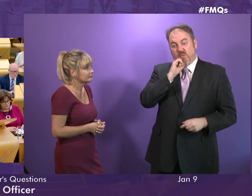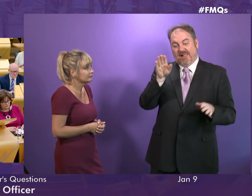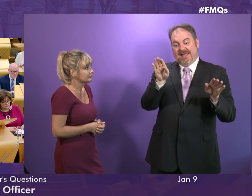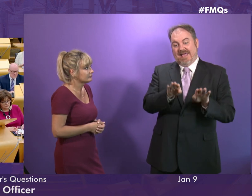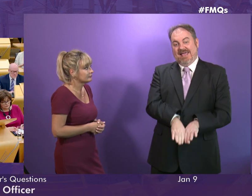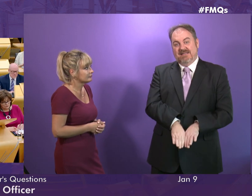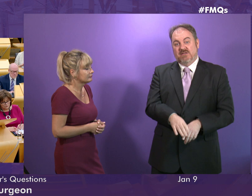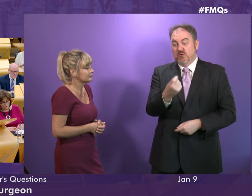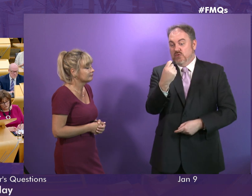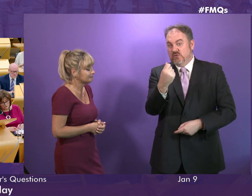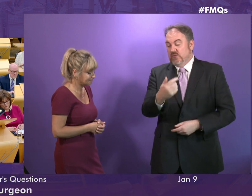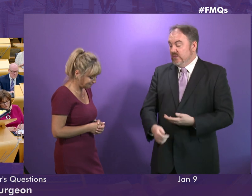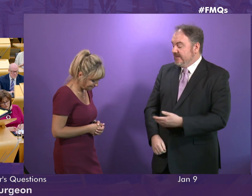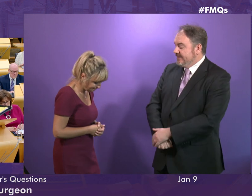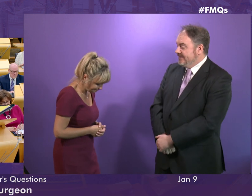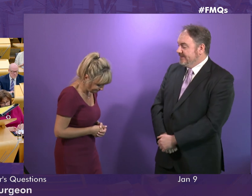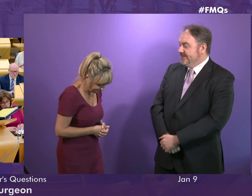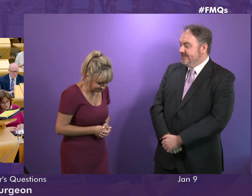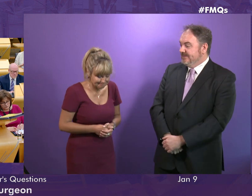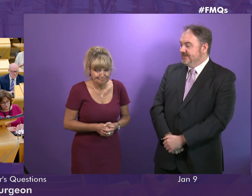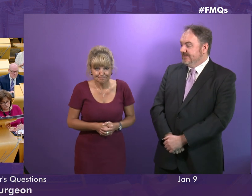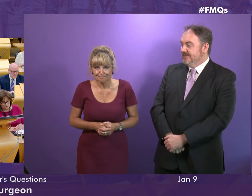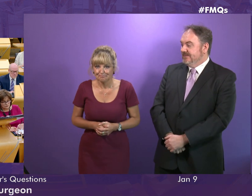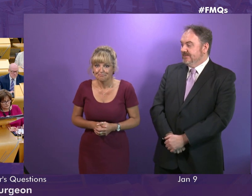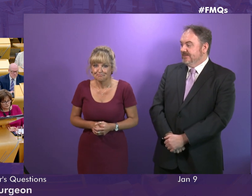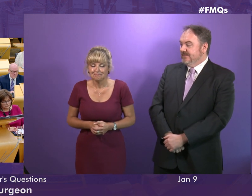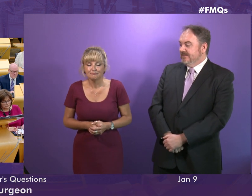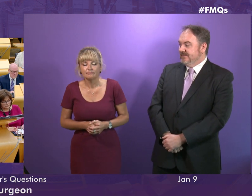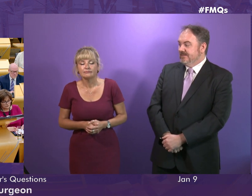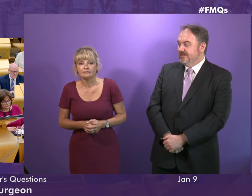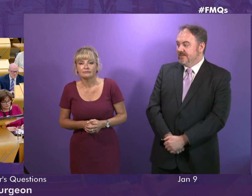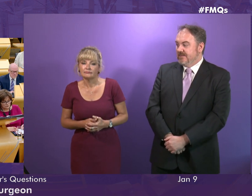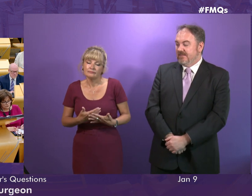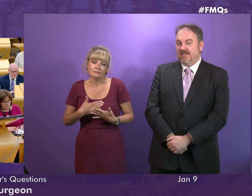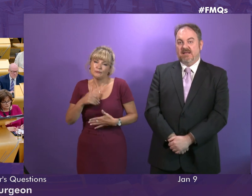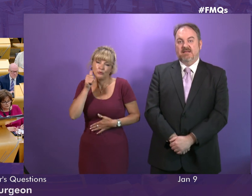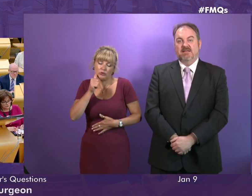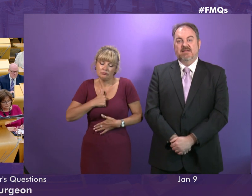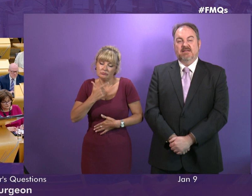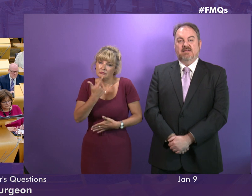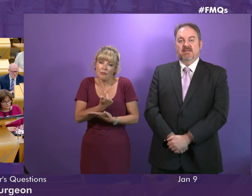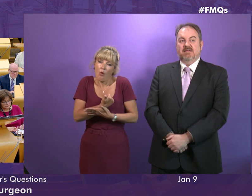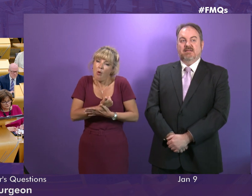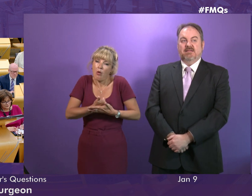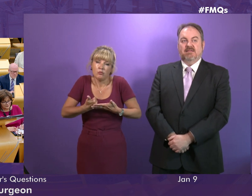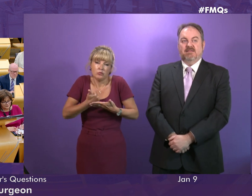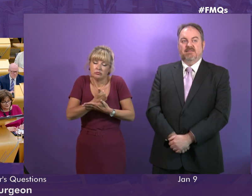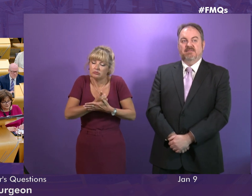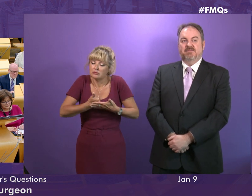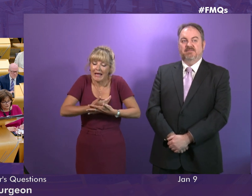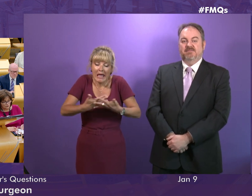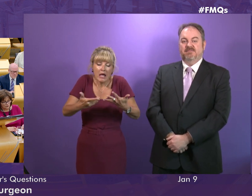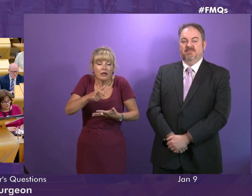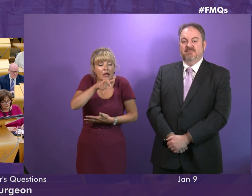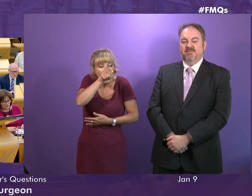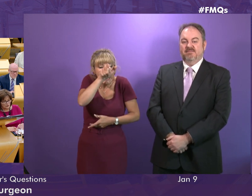The First Minister (Nicola Sturgeon): When any individual does not get the standard